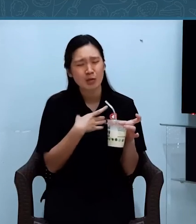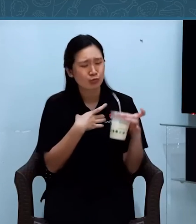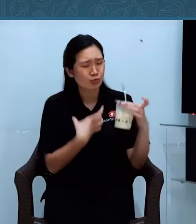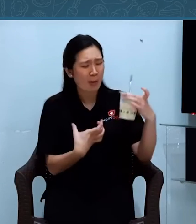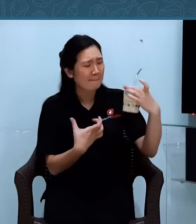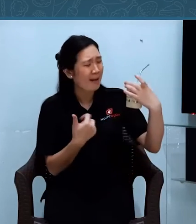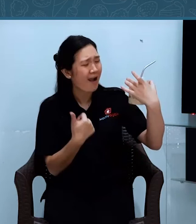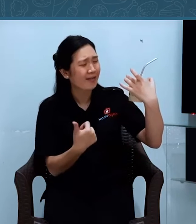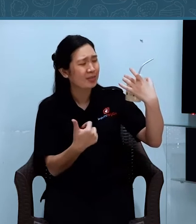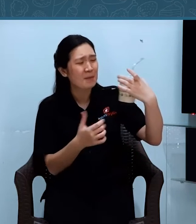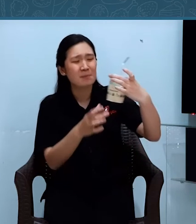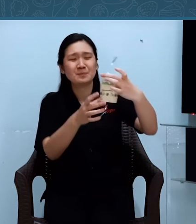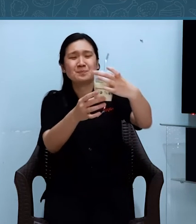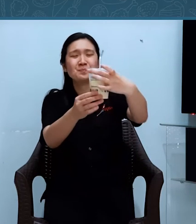Love this durian.